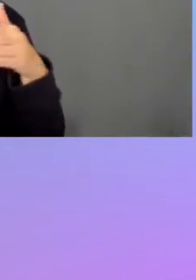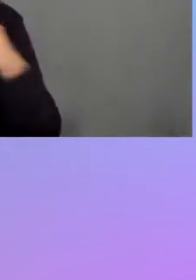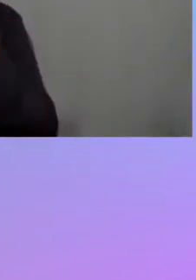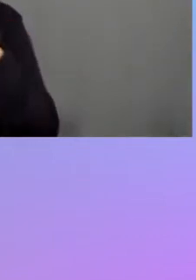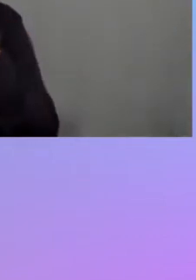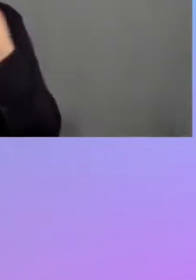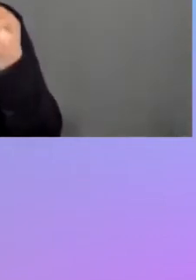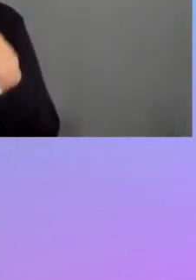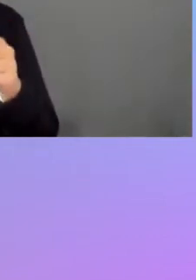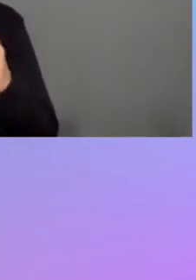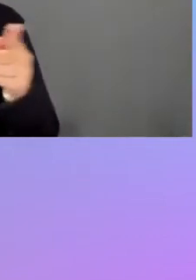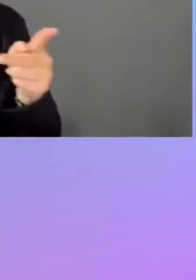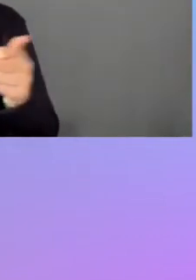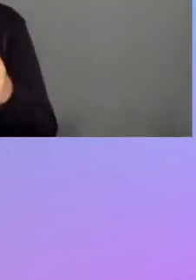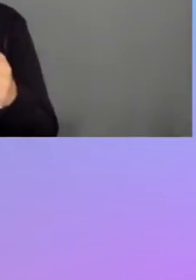three of the ADA, you have to have violated one of the